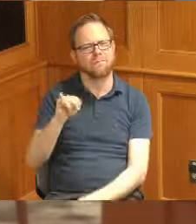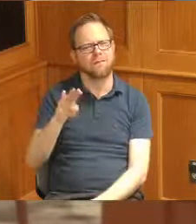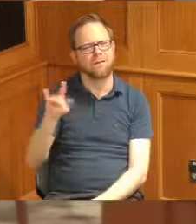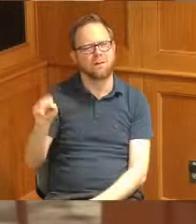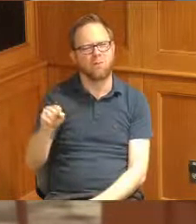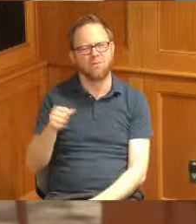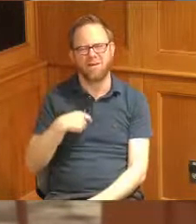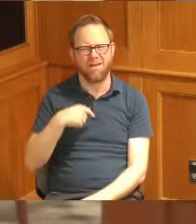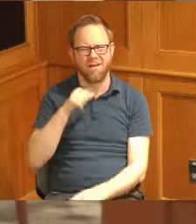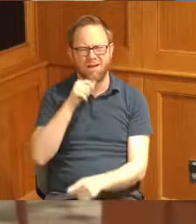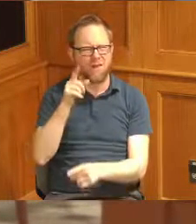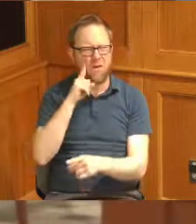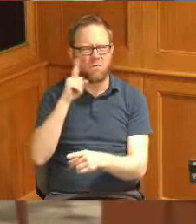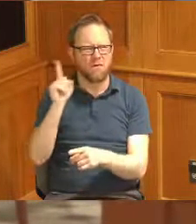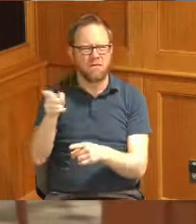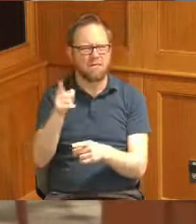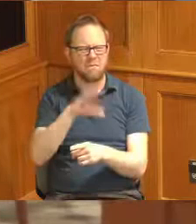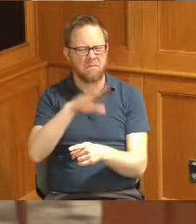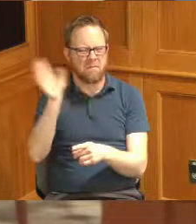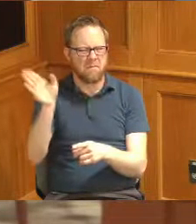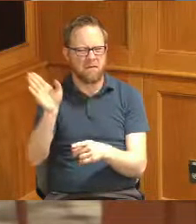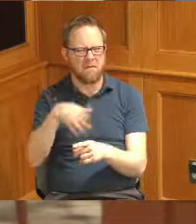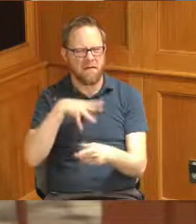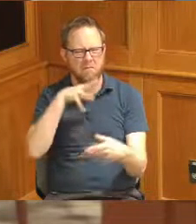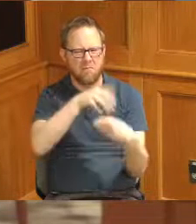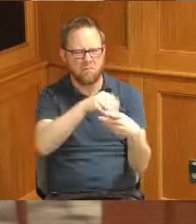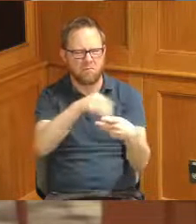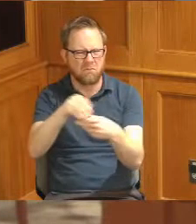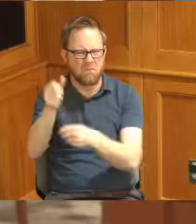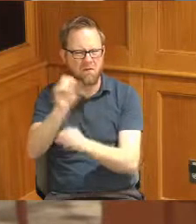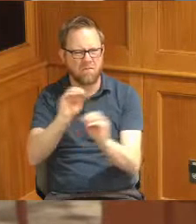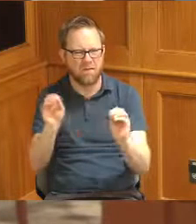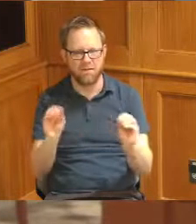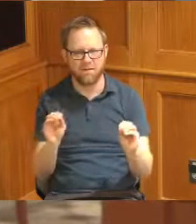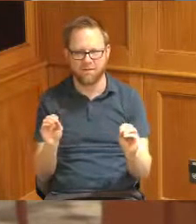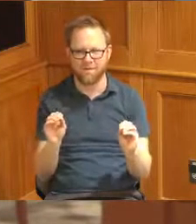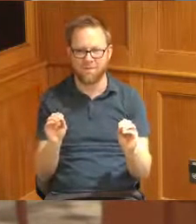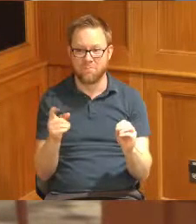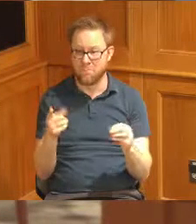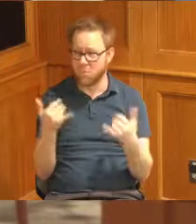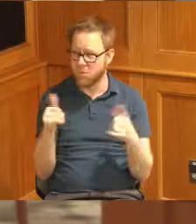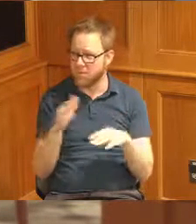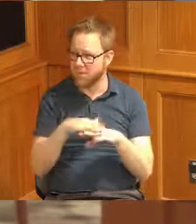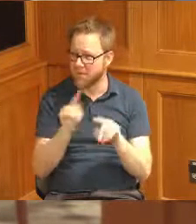Votto ever nibbles on anything but yeah who want to who wants to play on a team where a guy calls